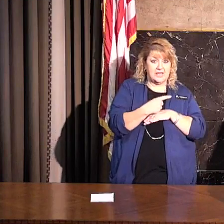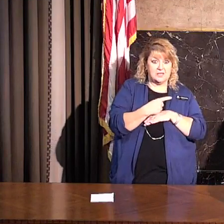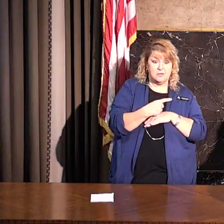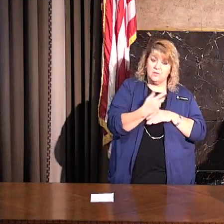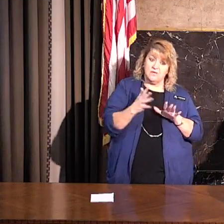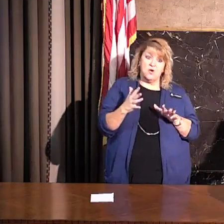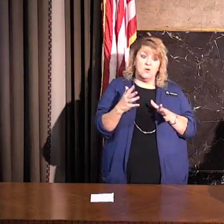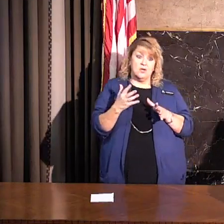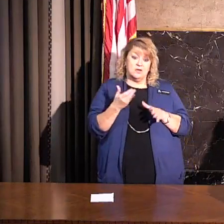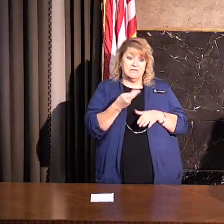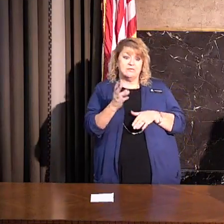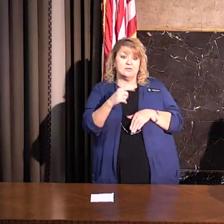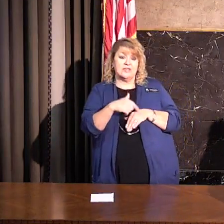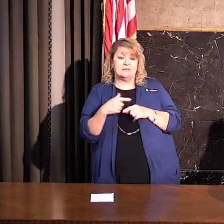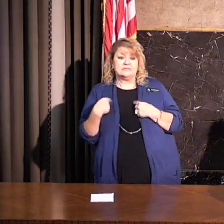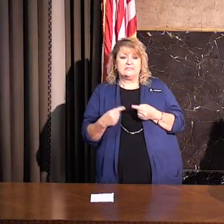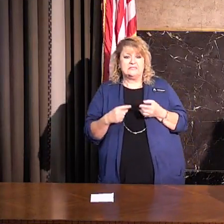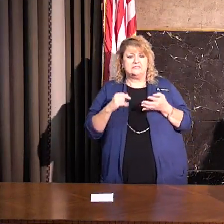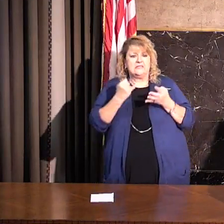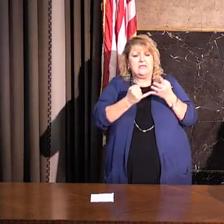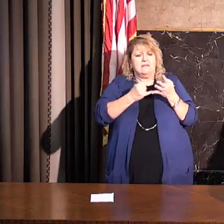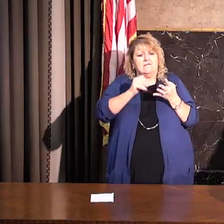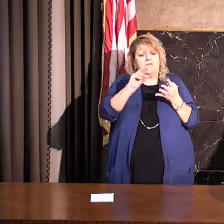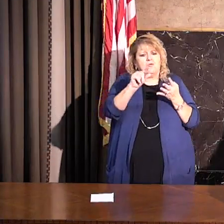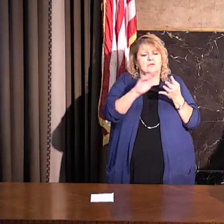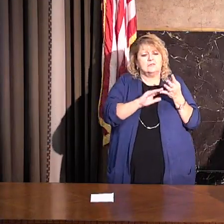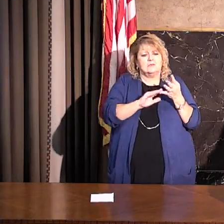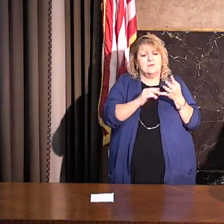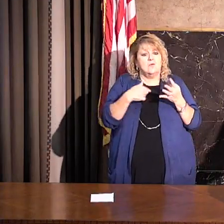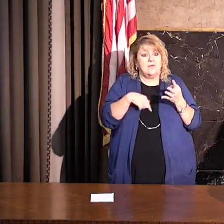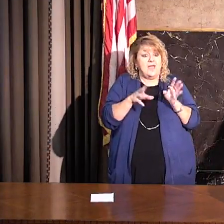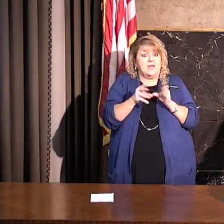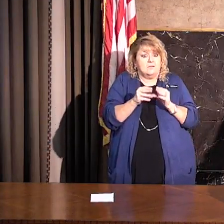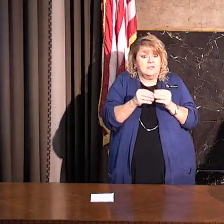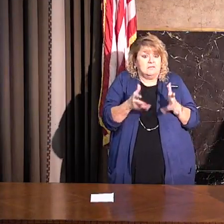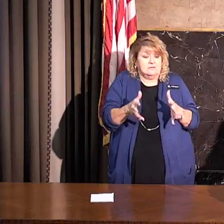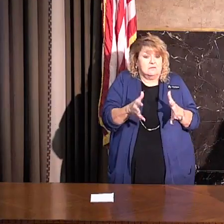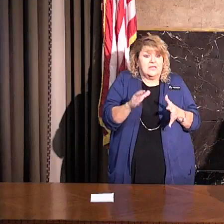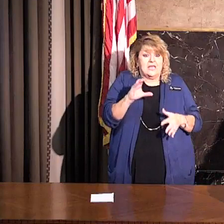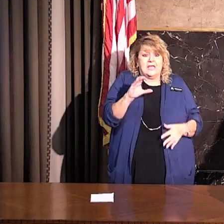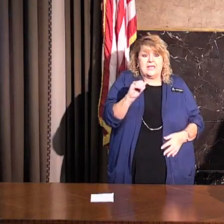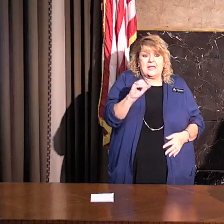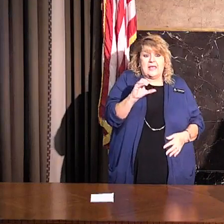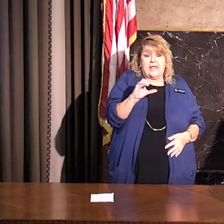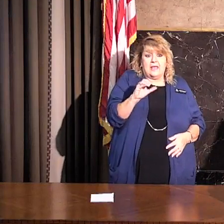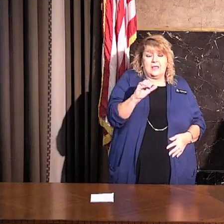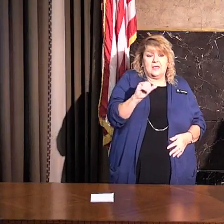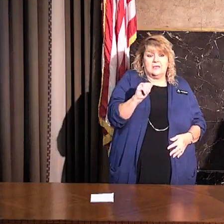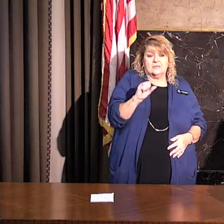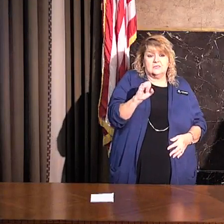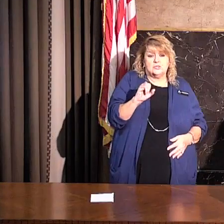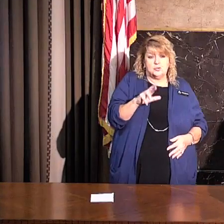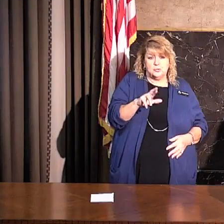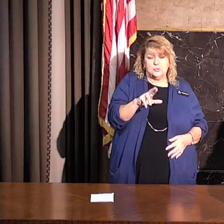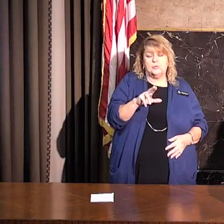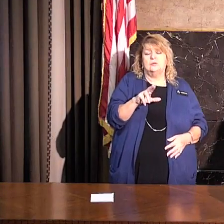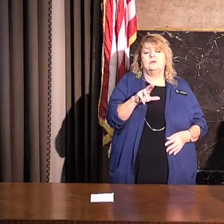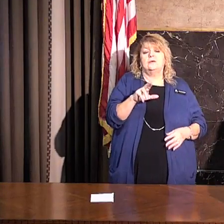number of times uh since late August. Uh we actually had a meeting in Kakashi Parish uh